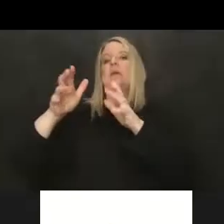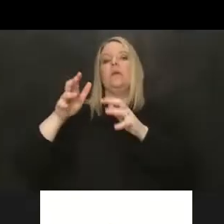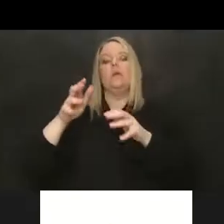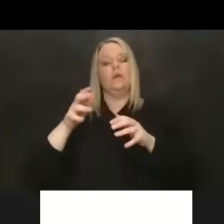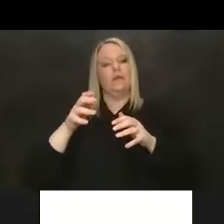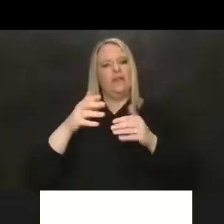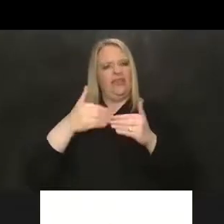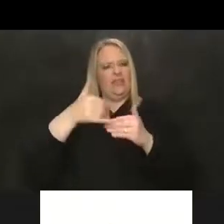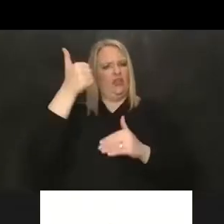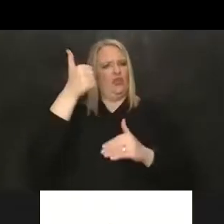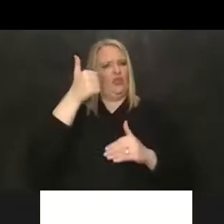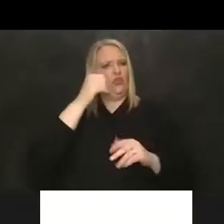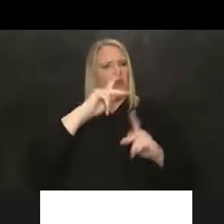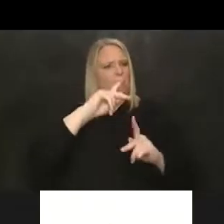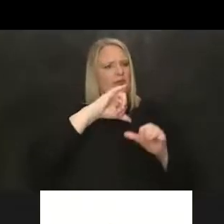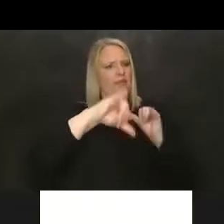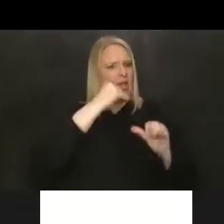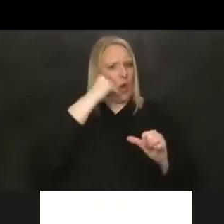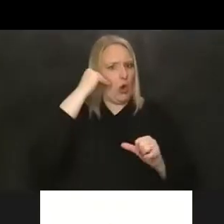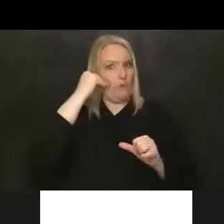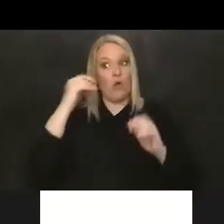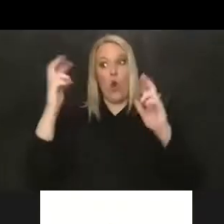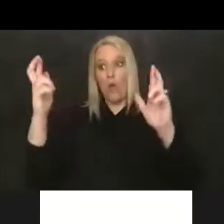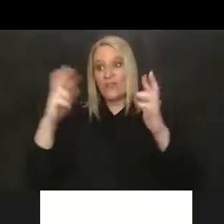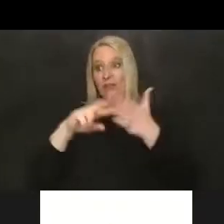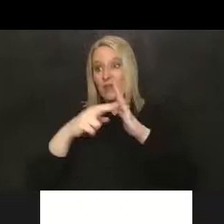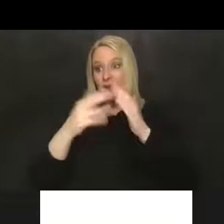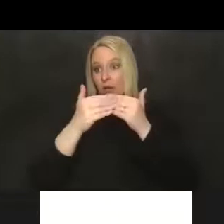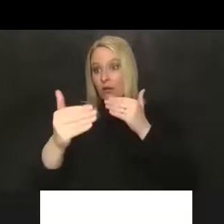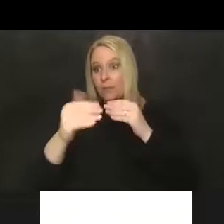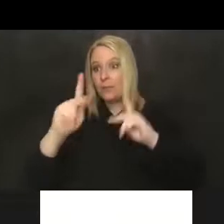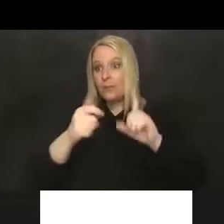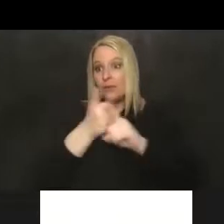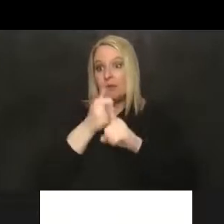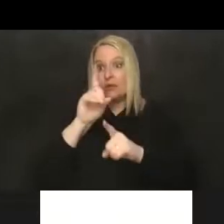hopefully this opens things up for, you know, people with disabilities who, you know, have